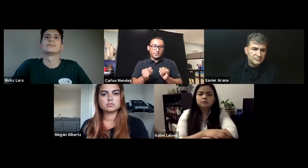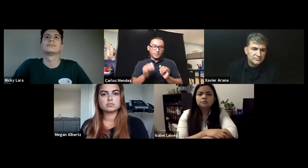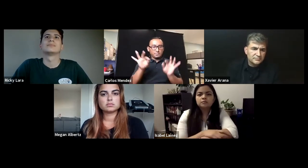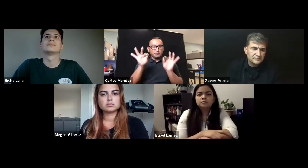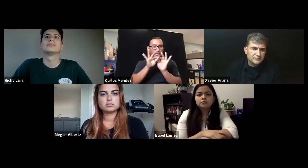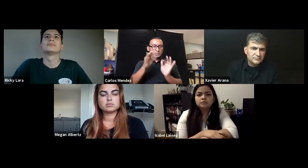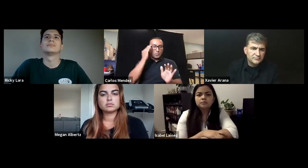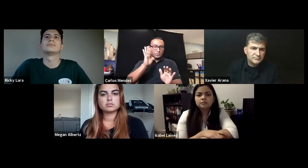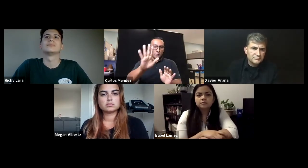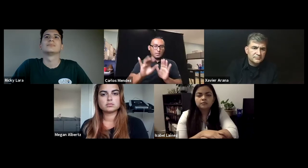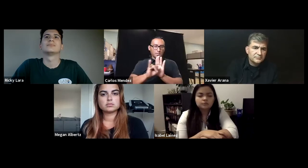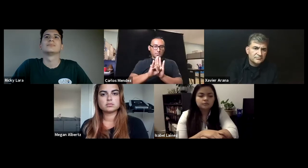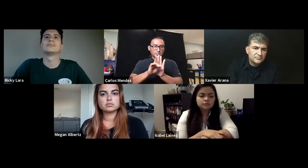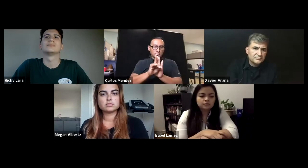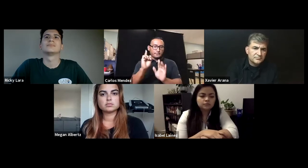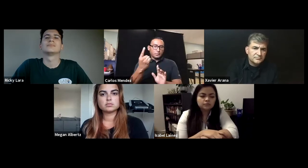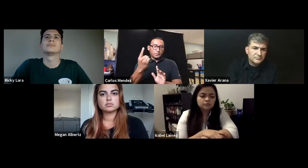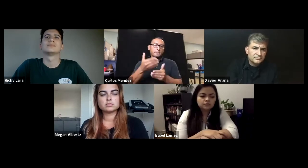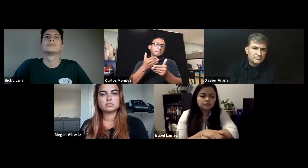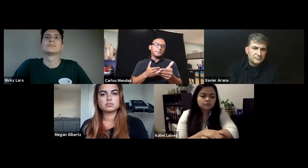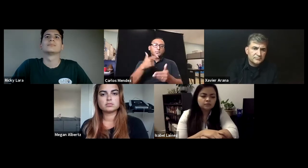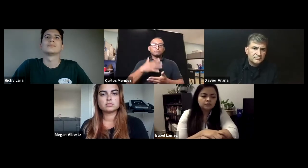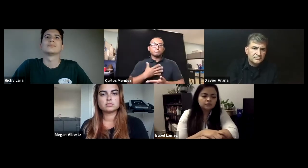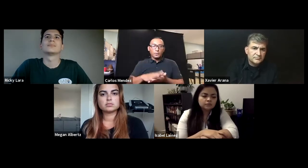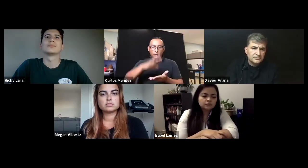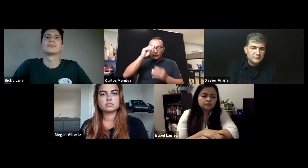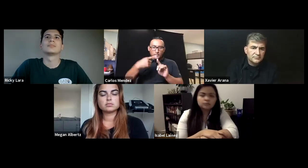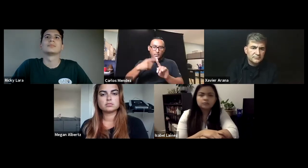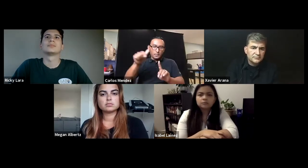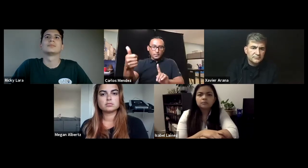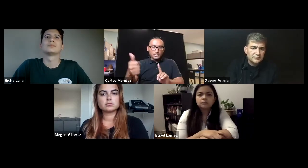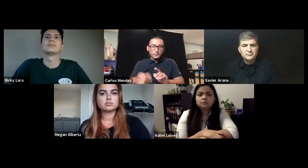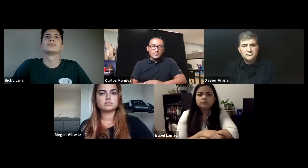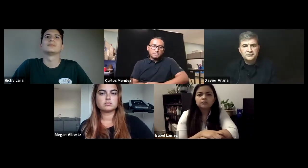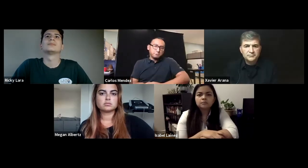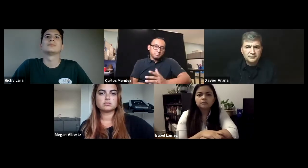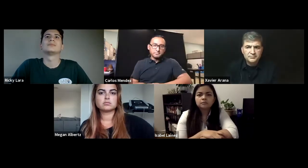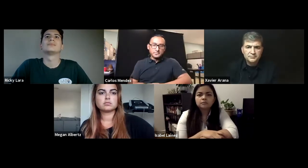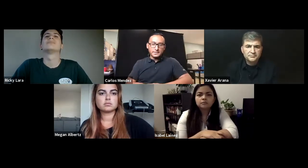as a person, as an individual, I think that's really important to learning about your identity.